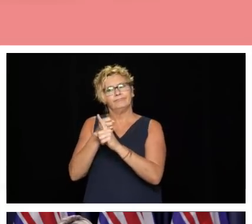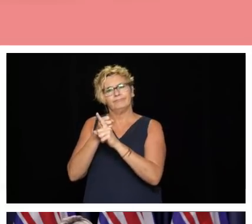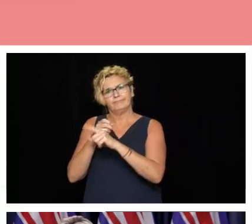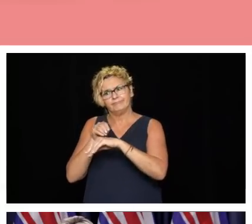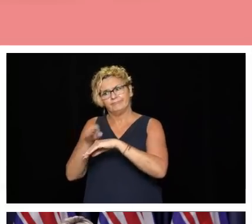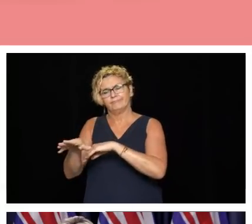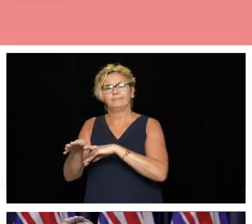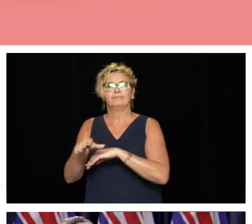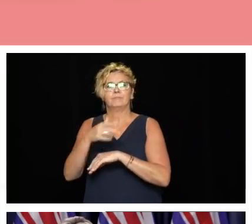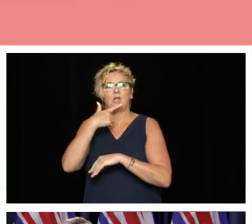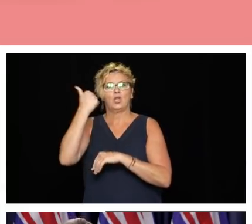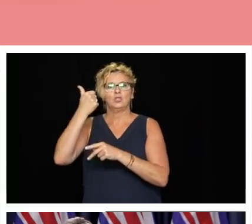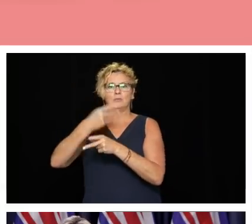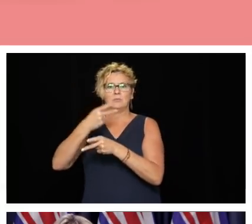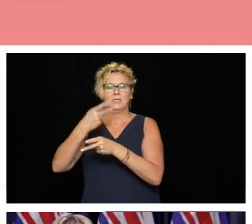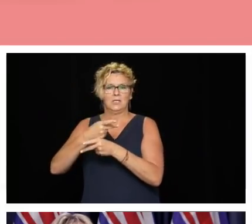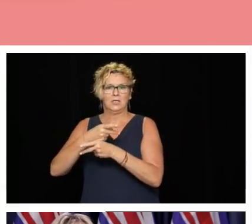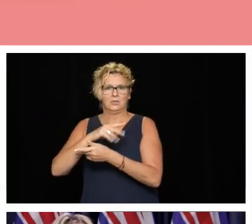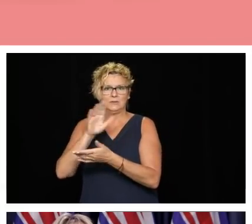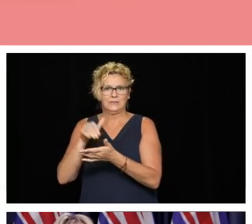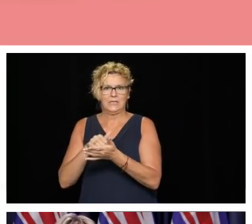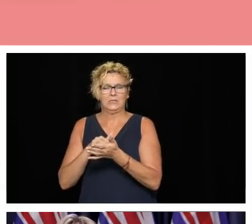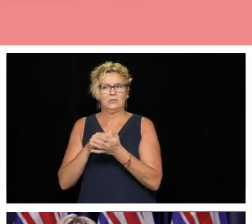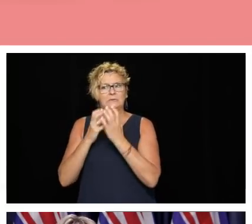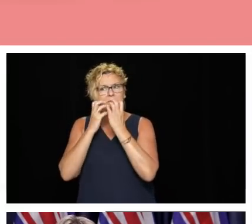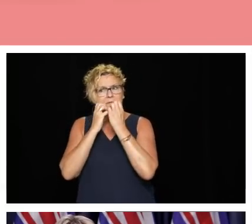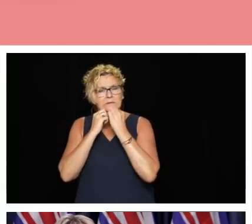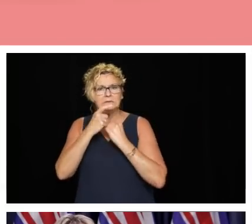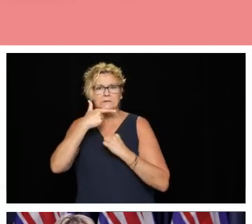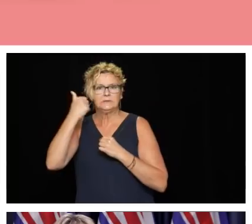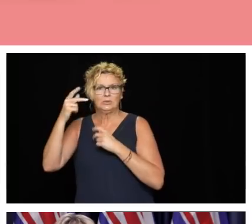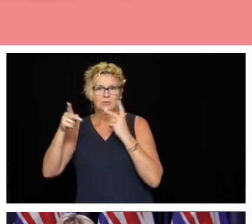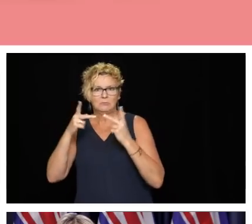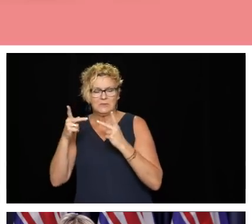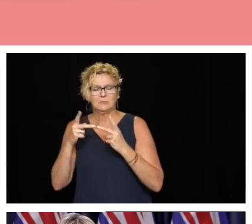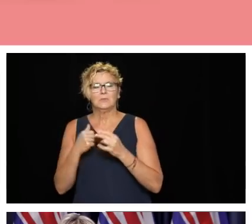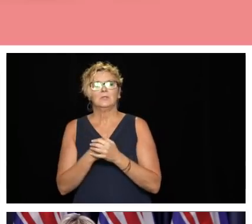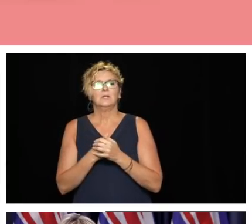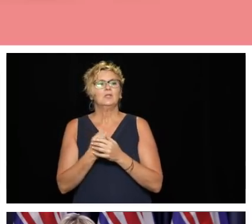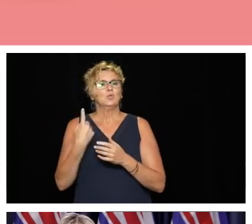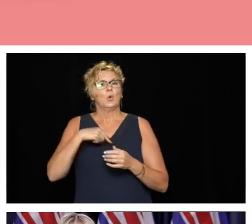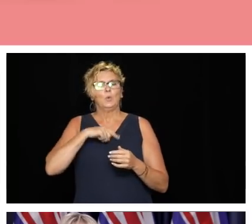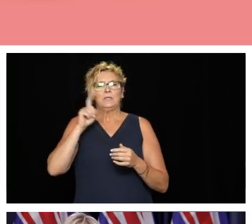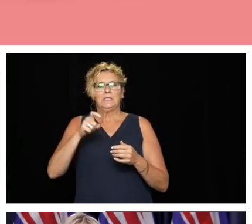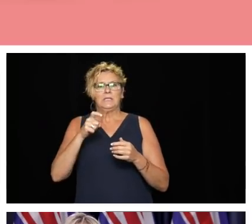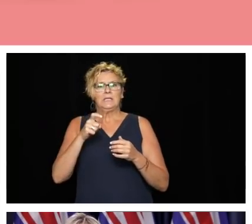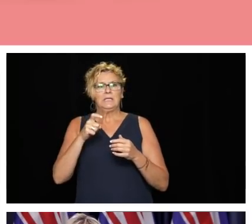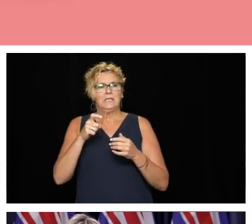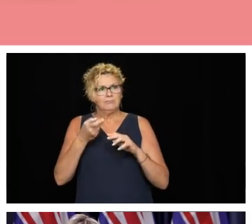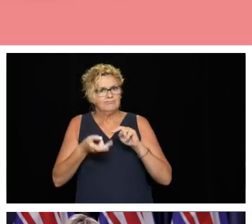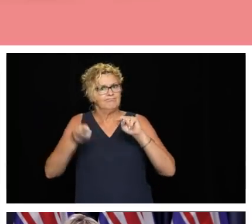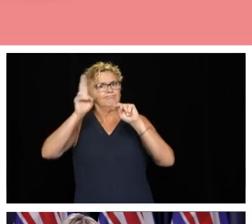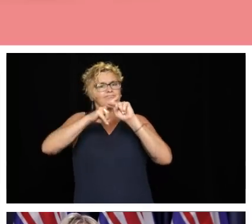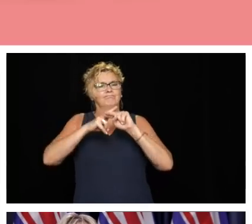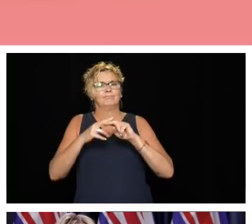in the fall where we start, we know to have respiratory infections, we know the impact that has had historically on our healthcare system in